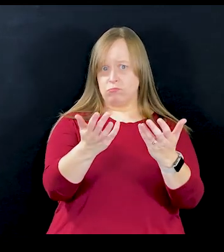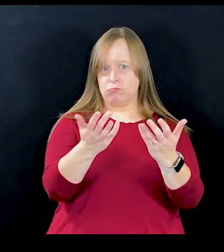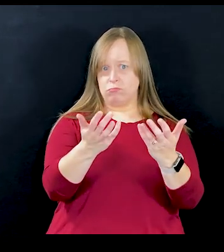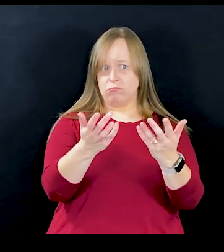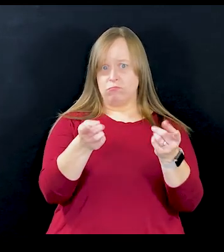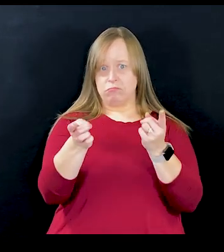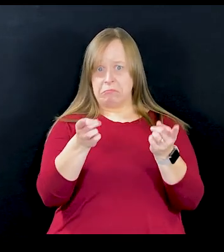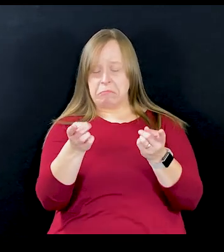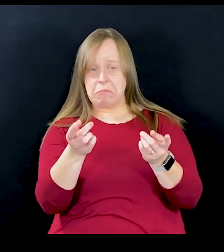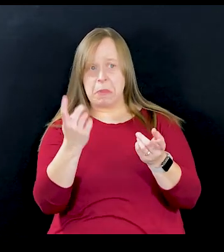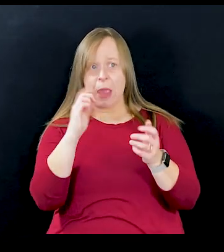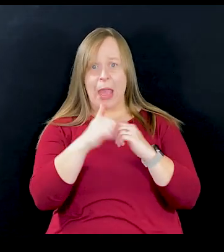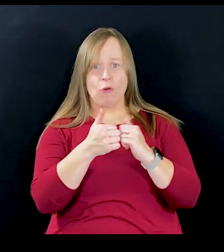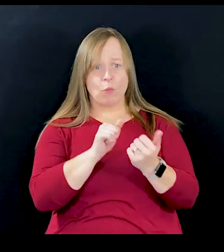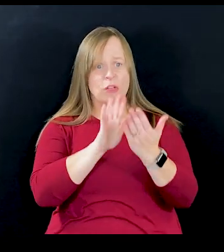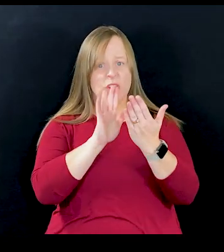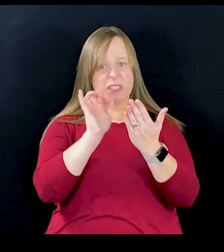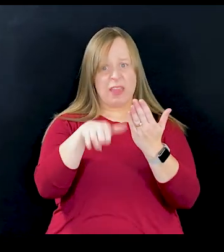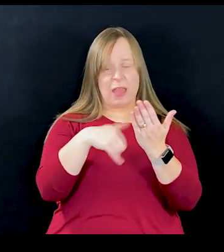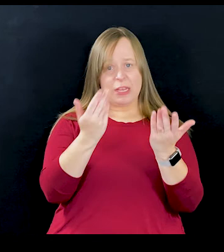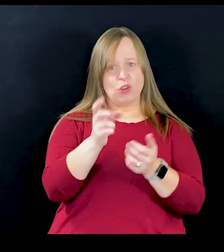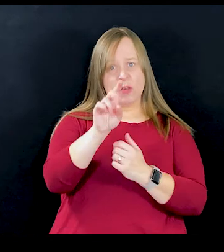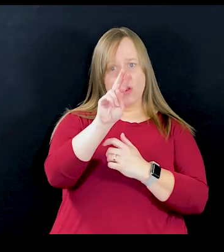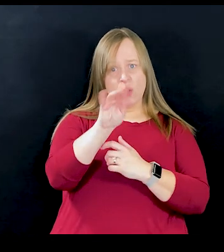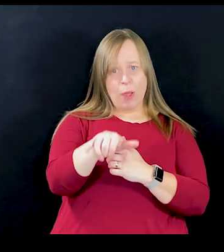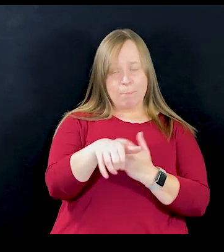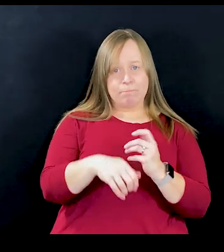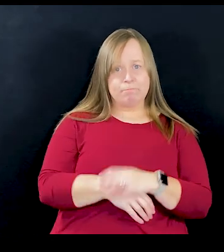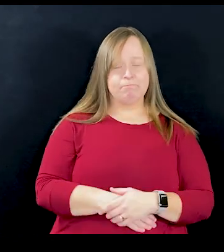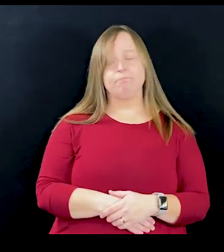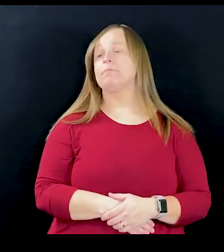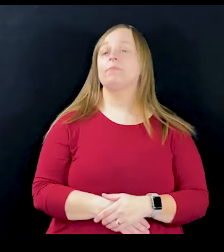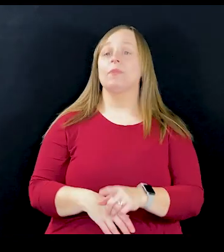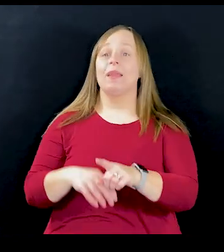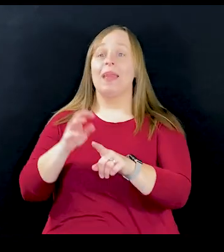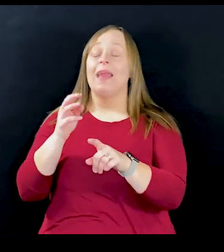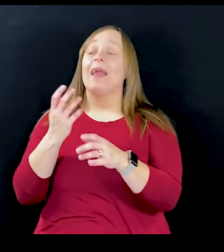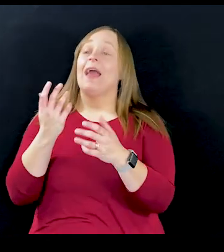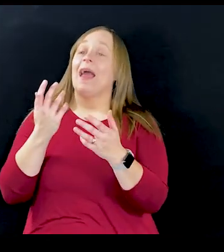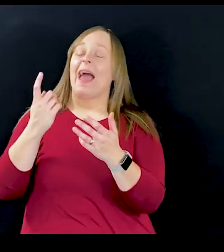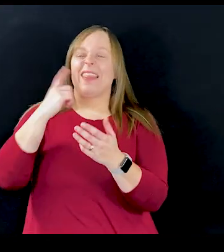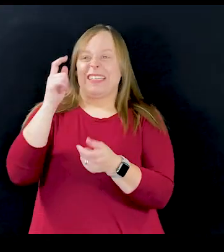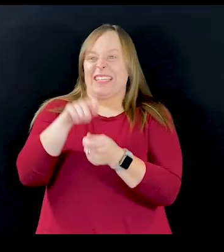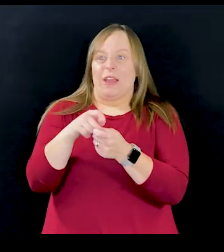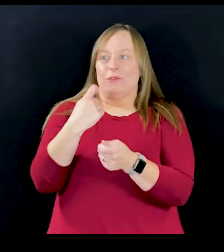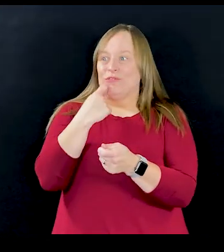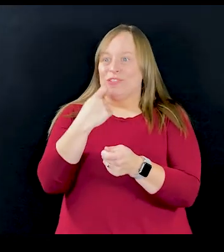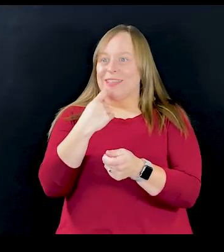And how do we address that at DRNY? Well, I think it's exactly what you just said,